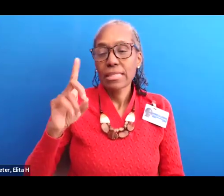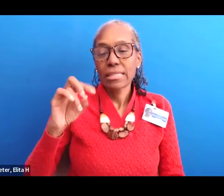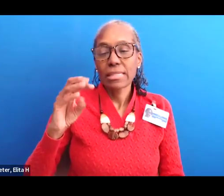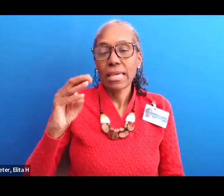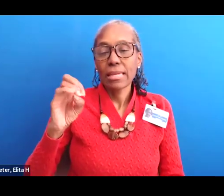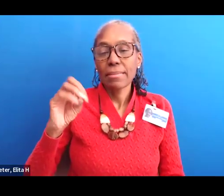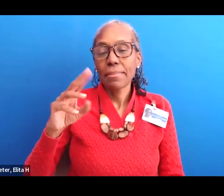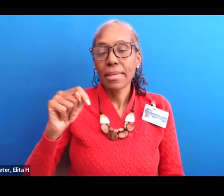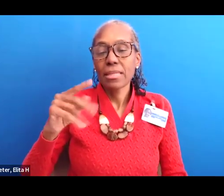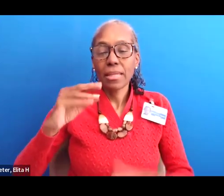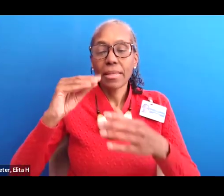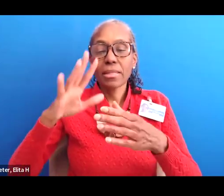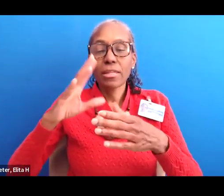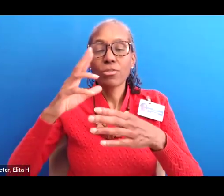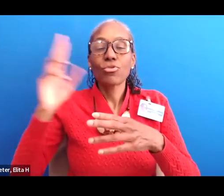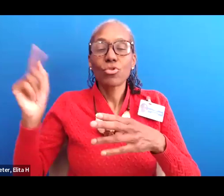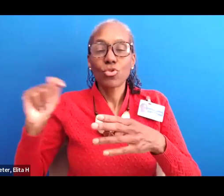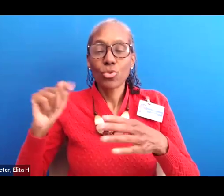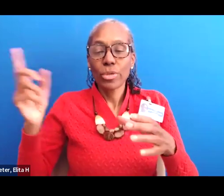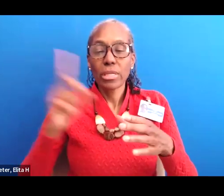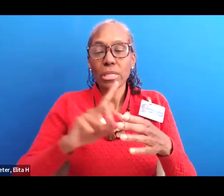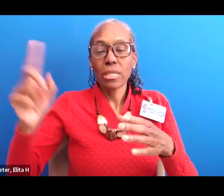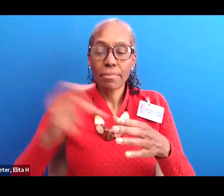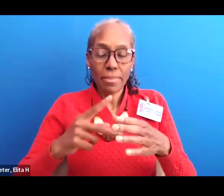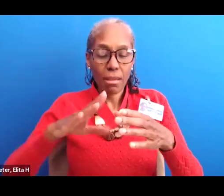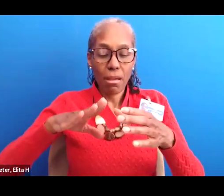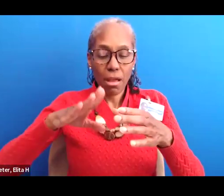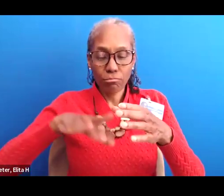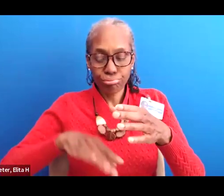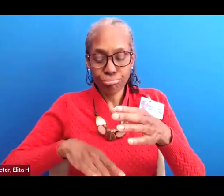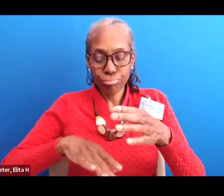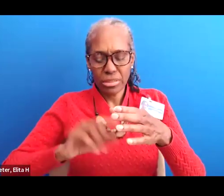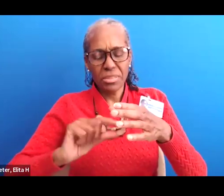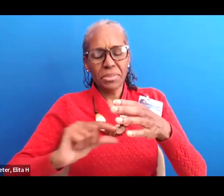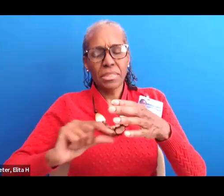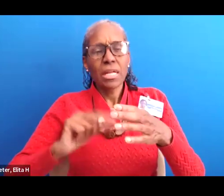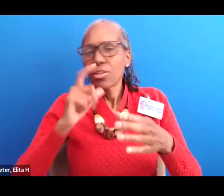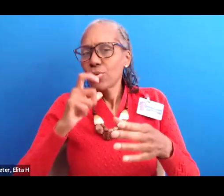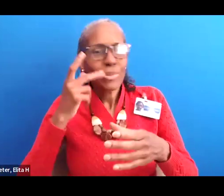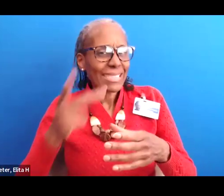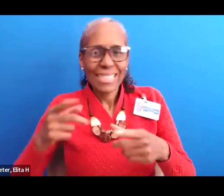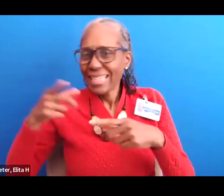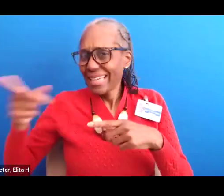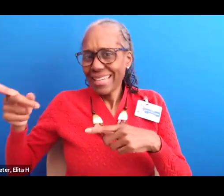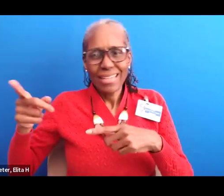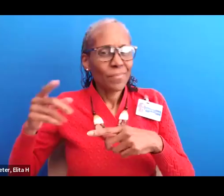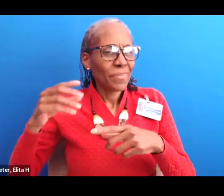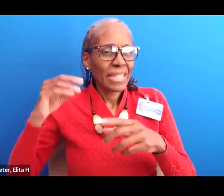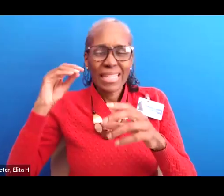like little white pieces. Now, if you're going into the toilet, people don't usually see it because toilets are usually white, and you can't see it.